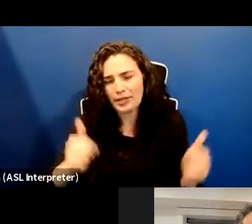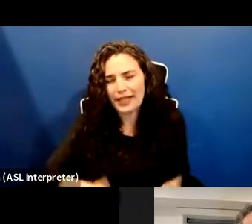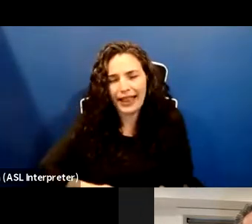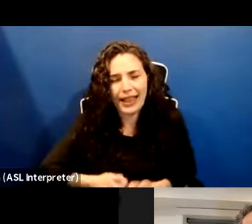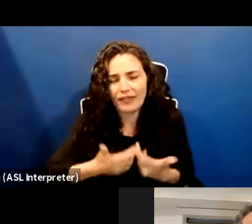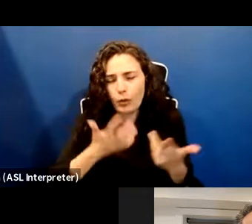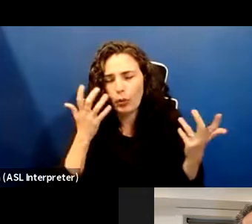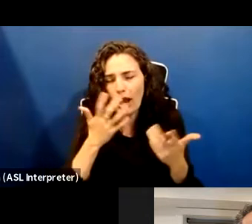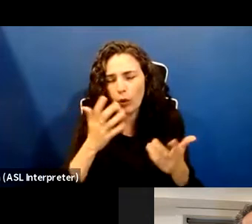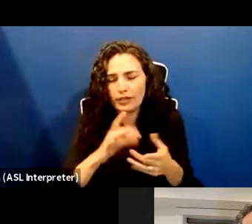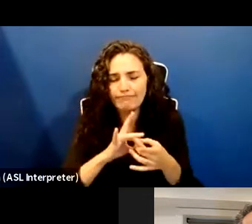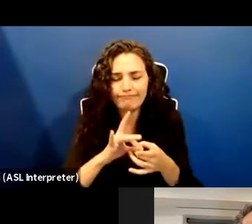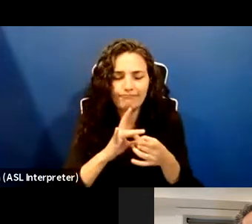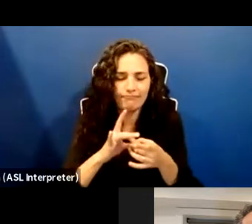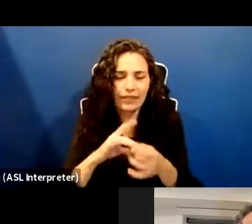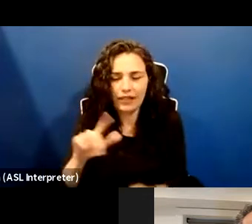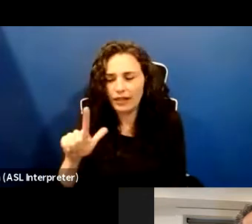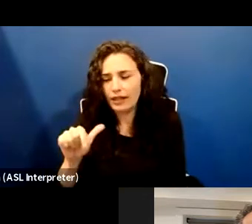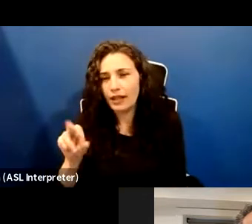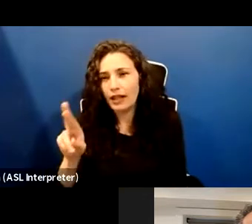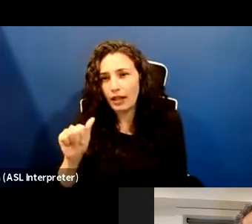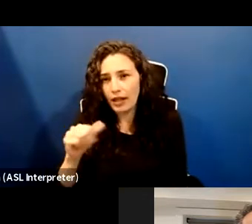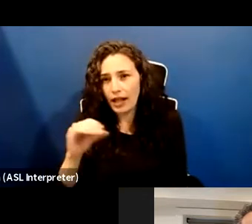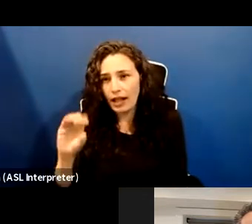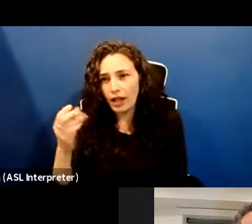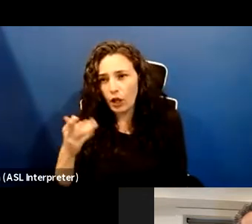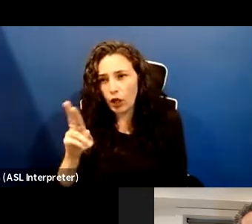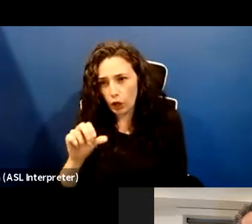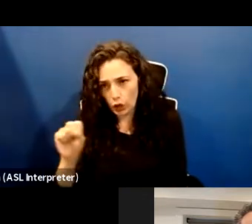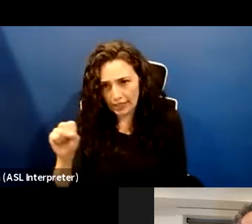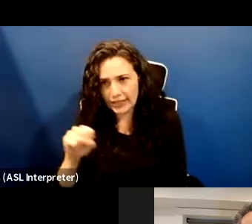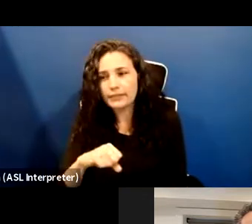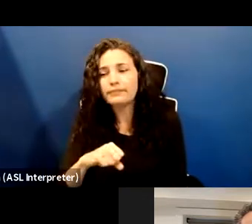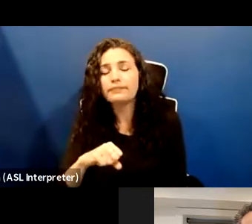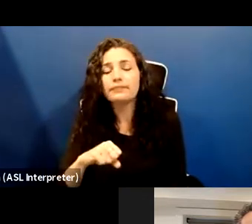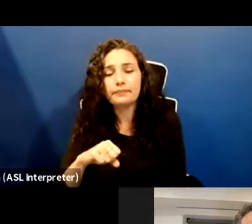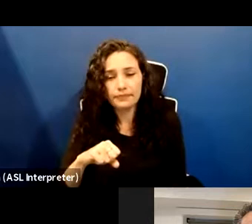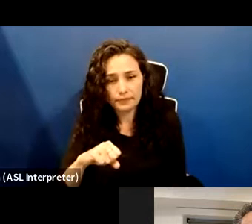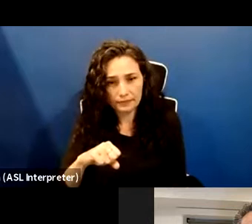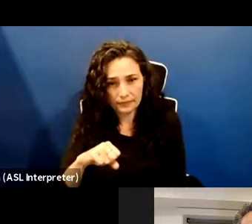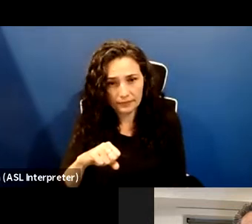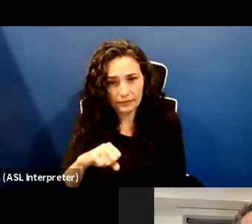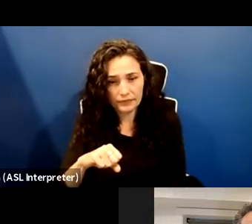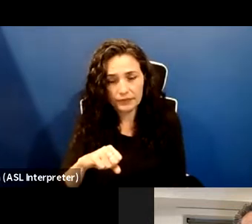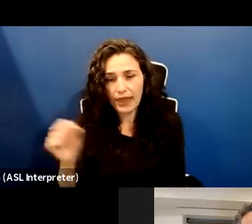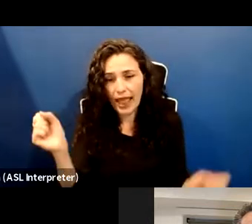Yeah, definitely, Laura and Chris for us, this scene that John was talking about, we had to take a break of three days